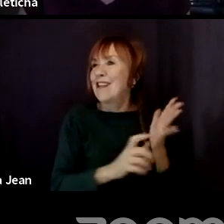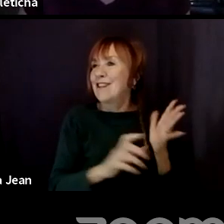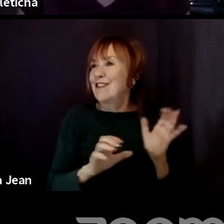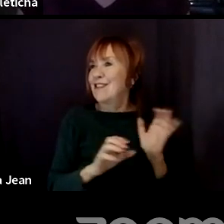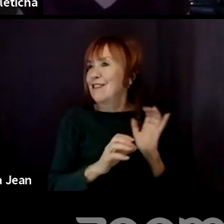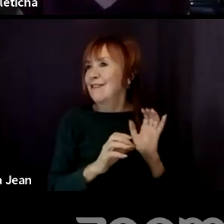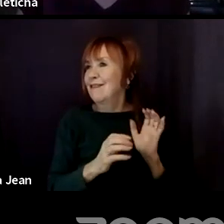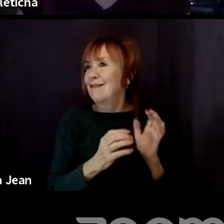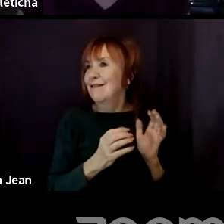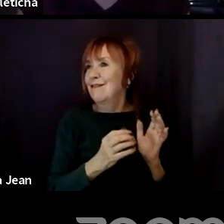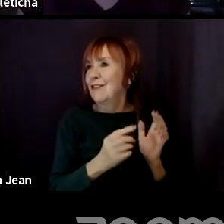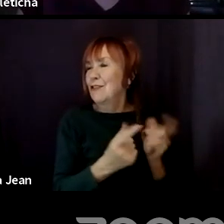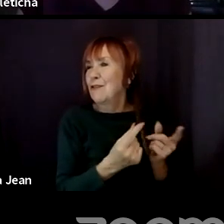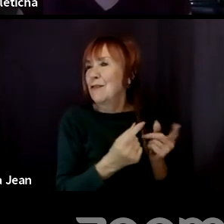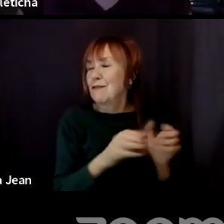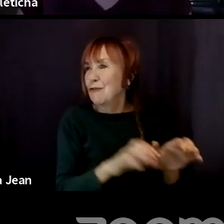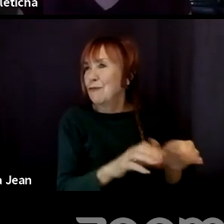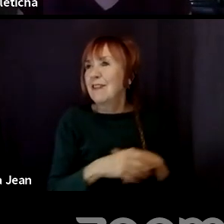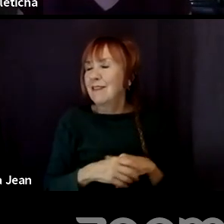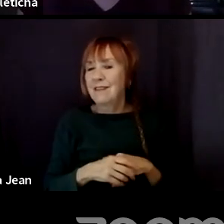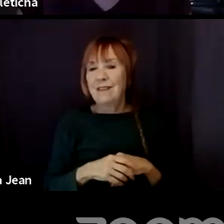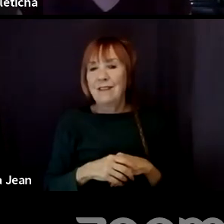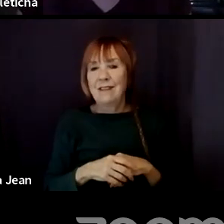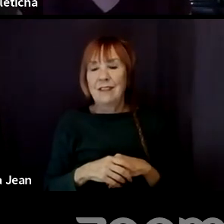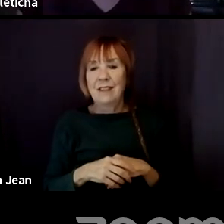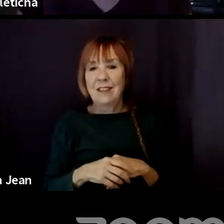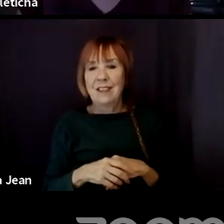I already talked about like, too much description.